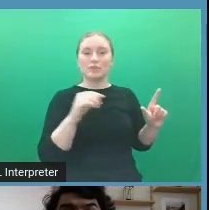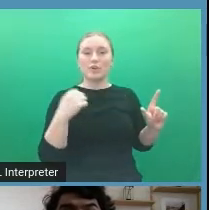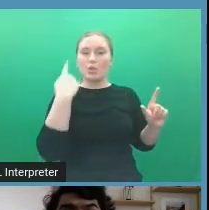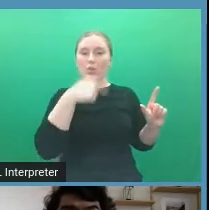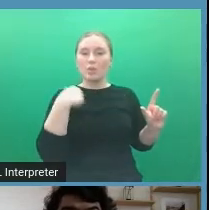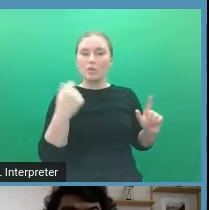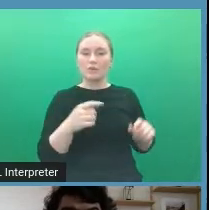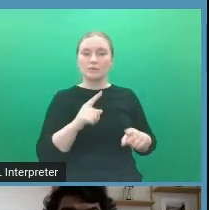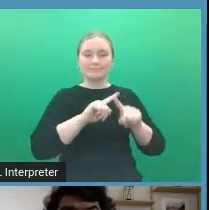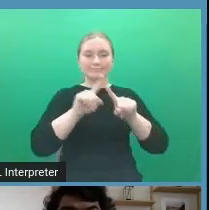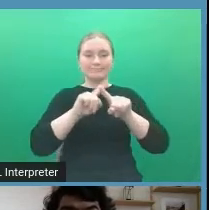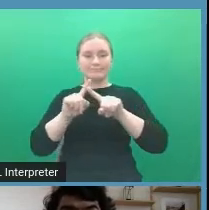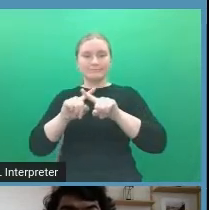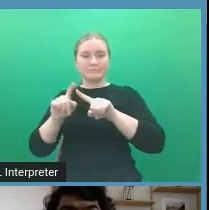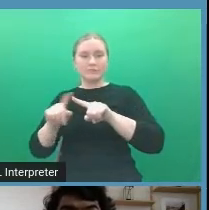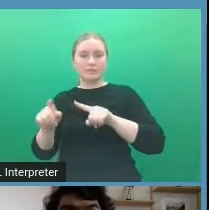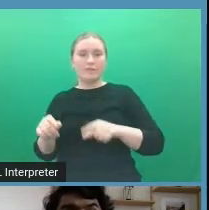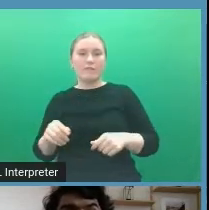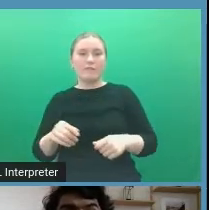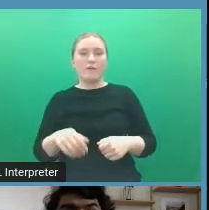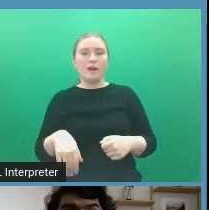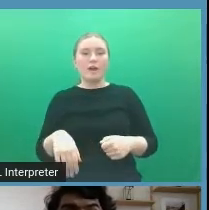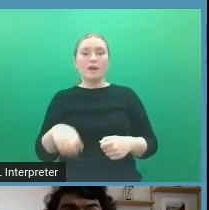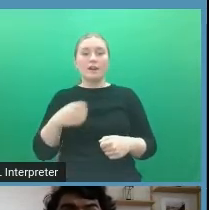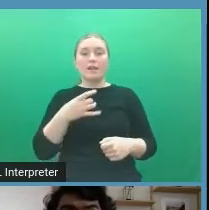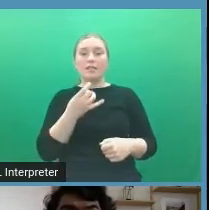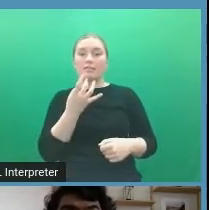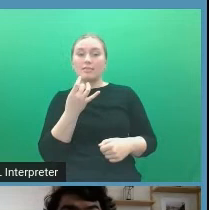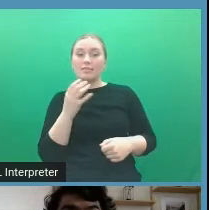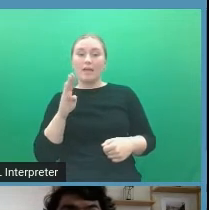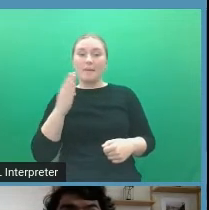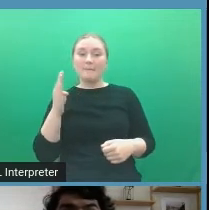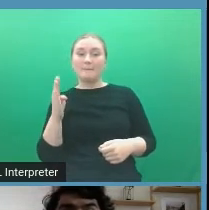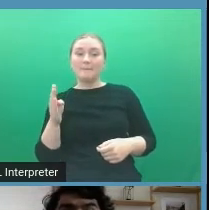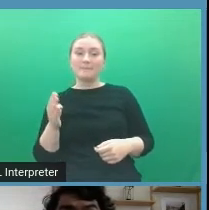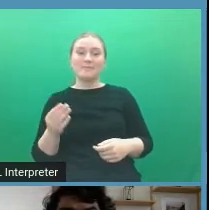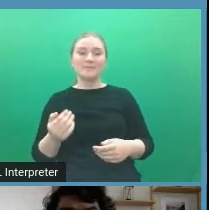segments with pale blue outlines and numbers. She has outlined many of the segments and filled them